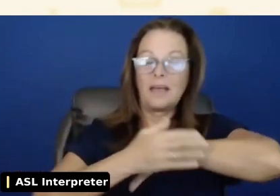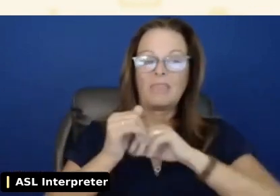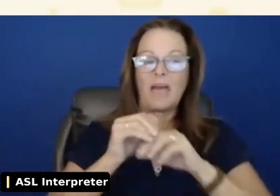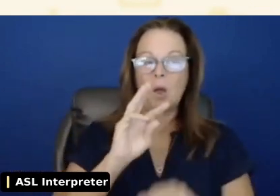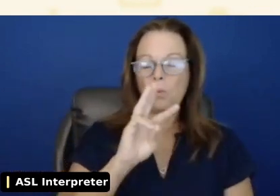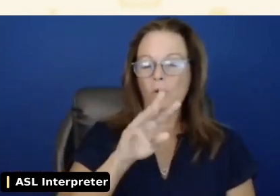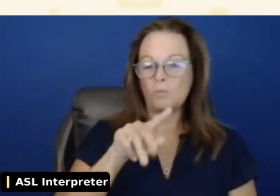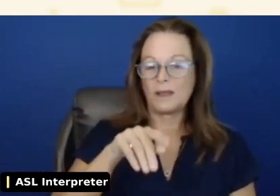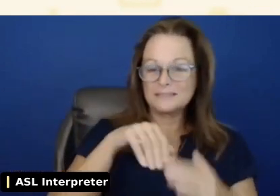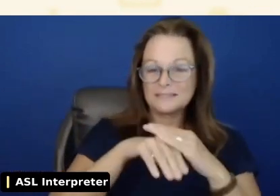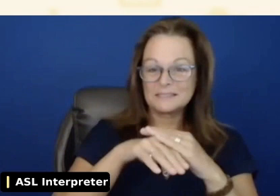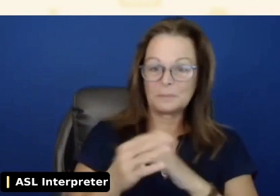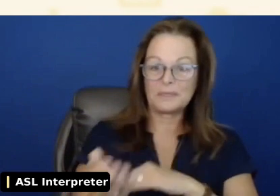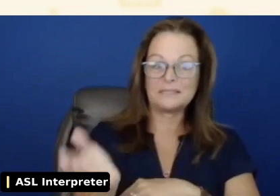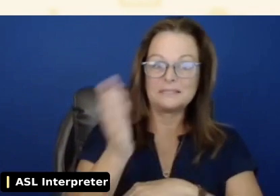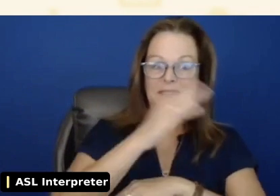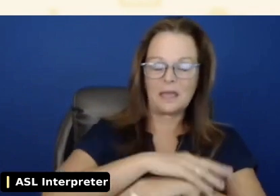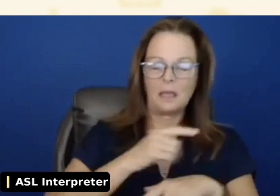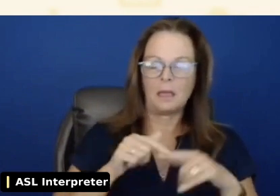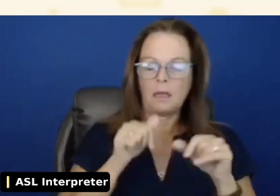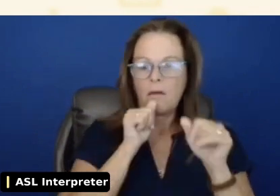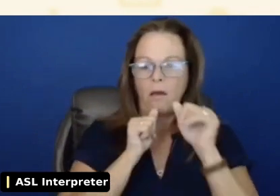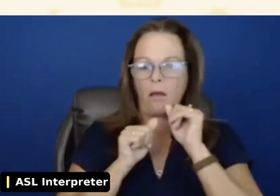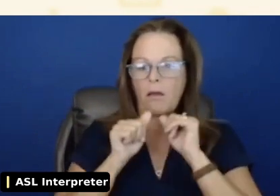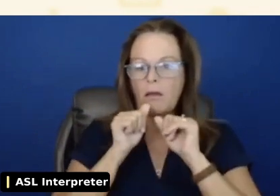but you can't sit for a long time with this condition.